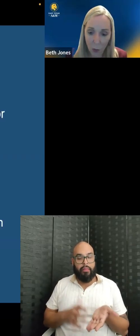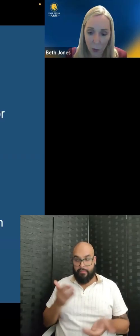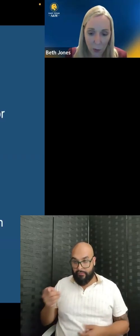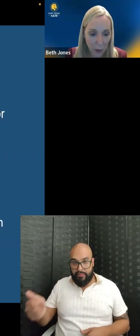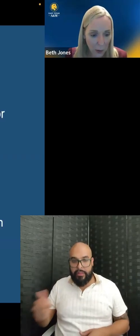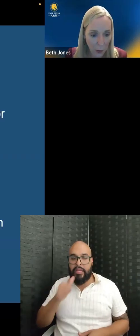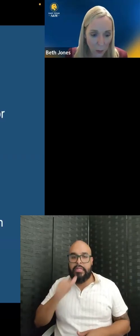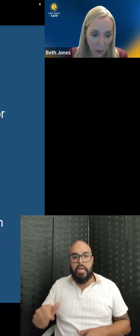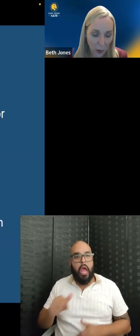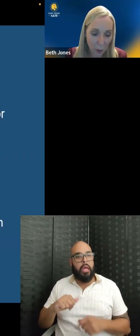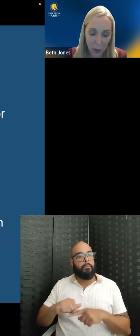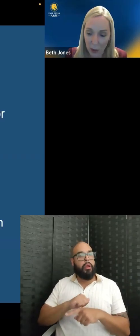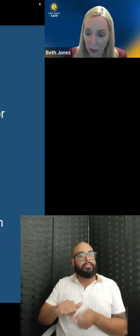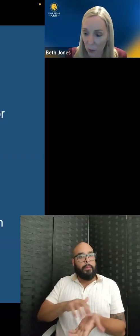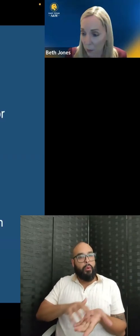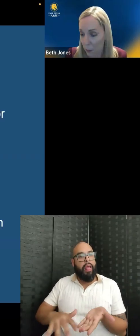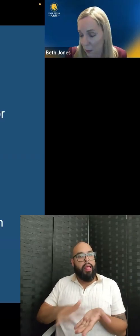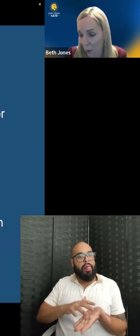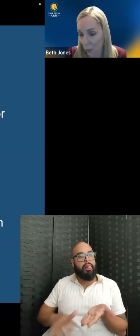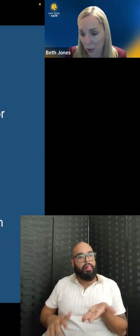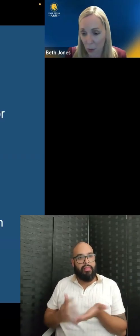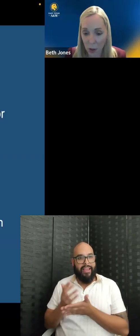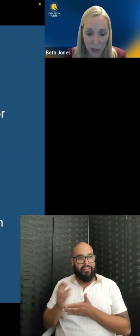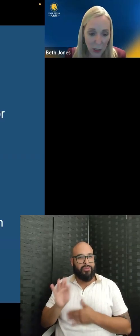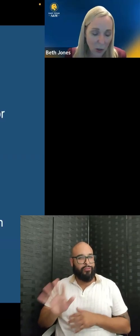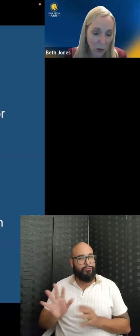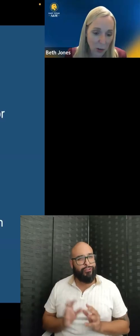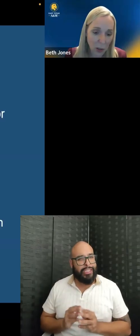or with a qualified instructor.